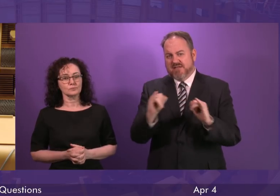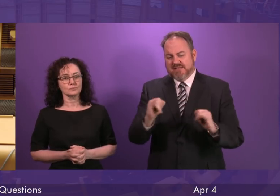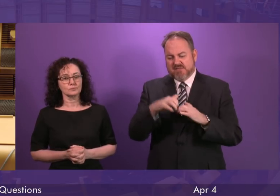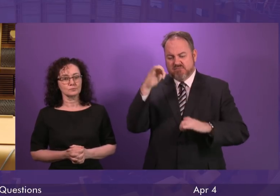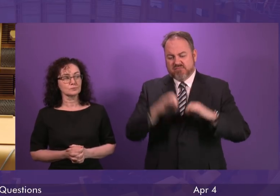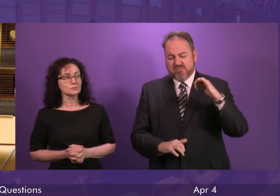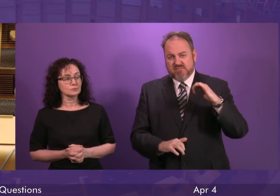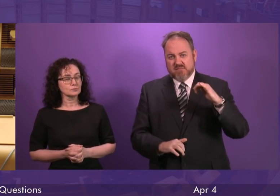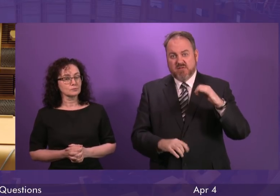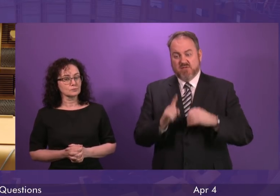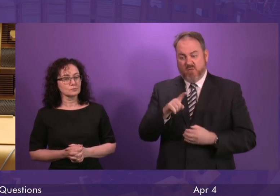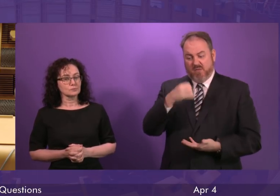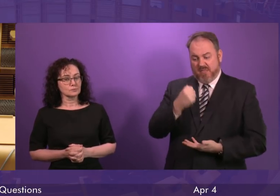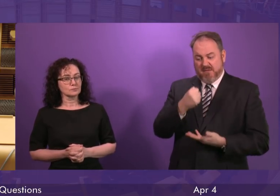In the foreword to his budget, he wrote: